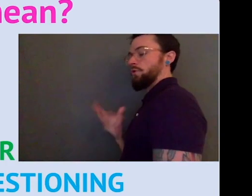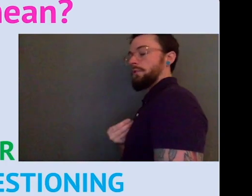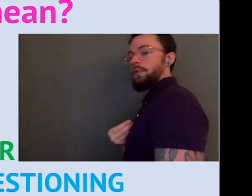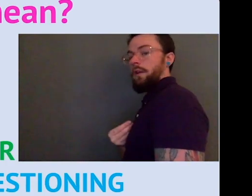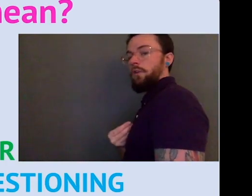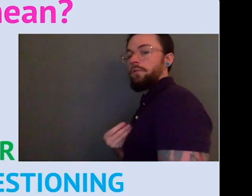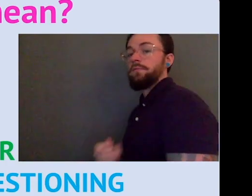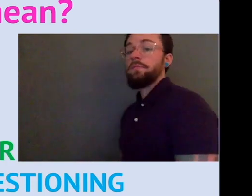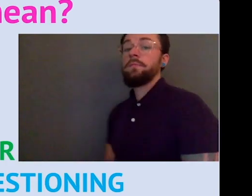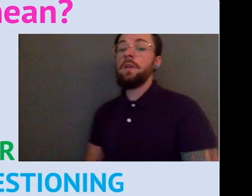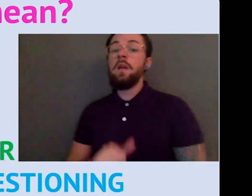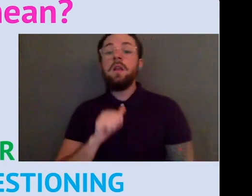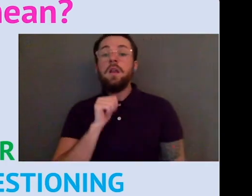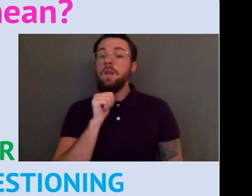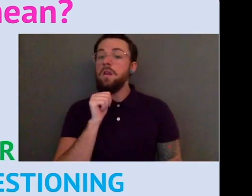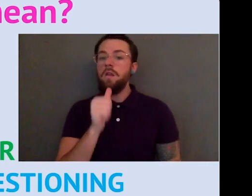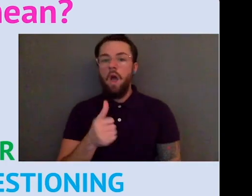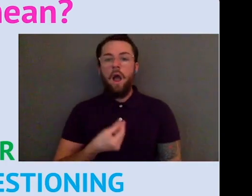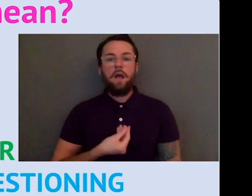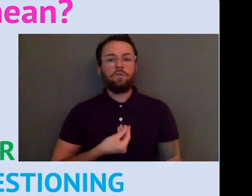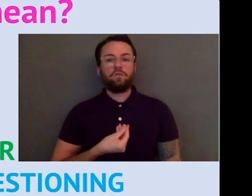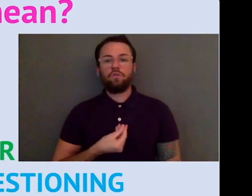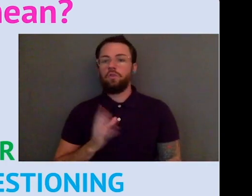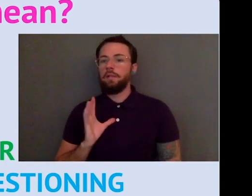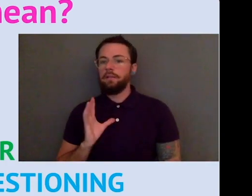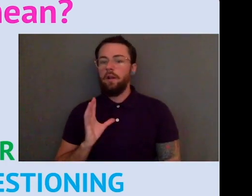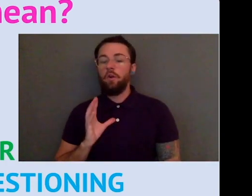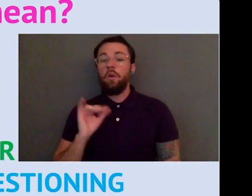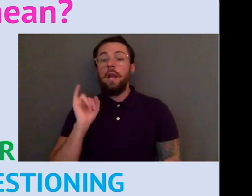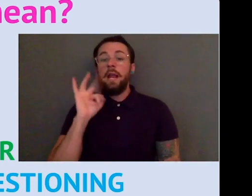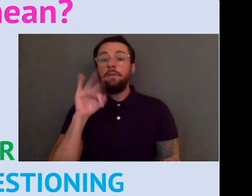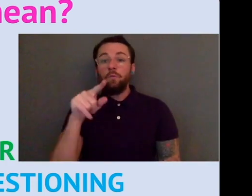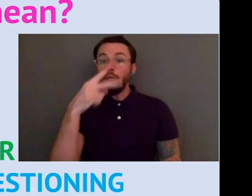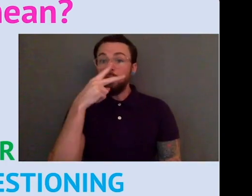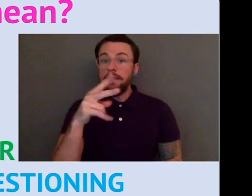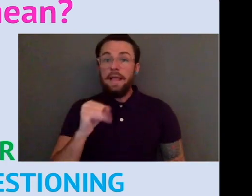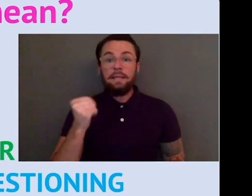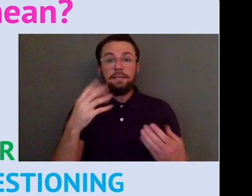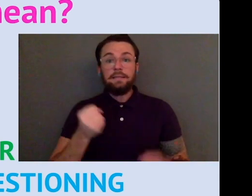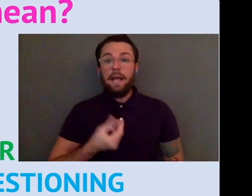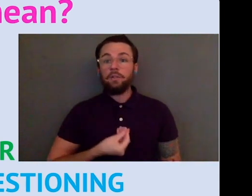And I'll model it sideways for you as well. Not like this.